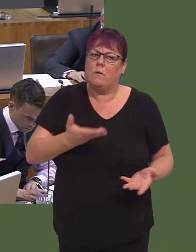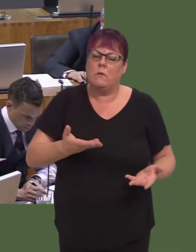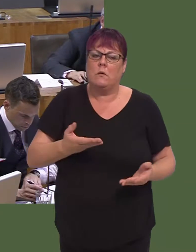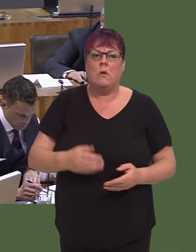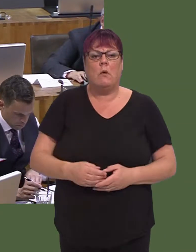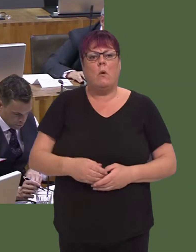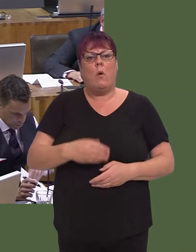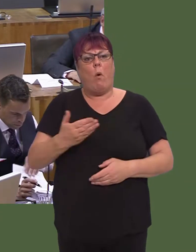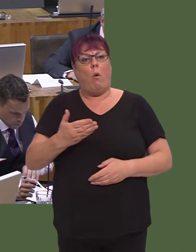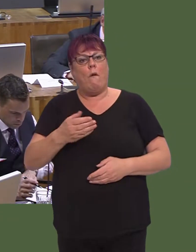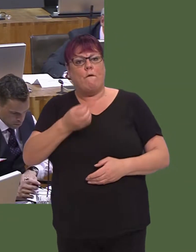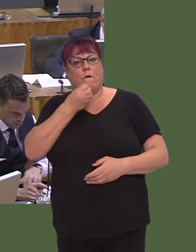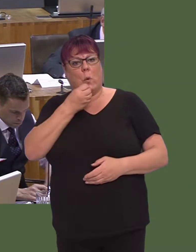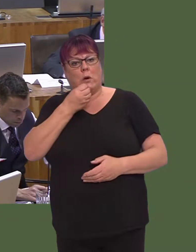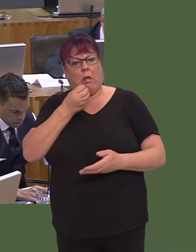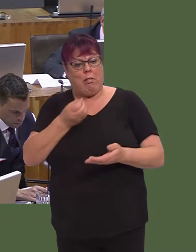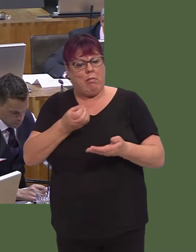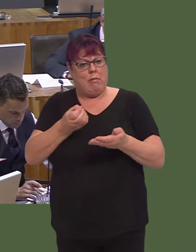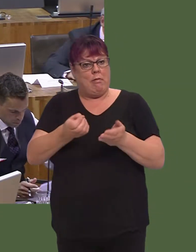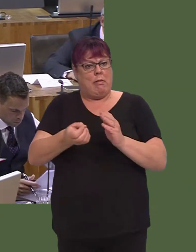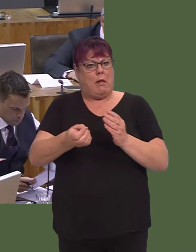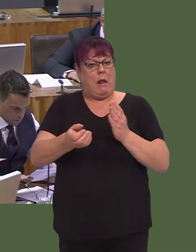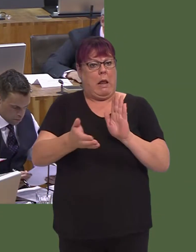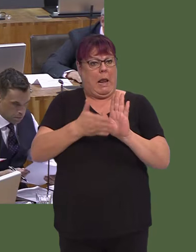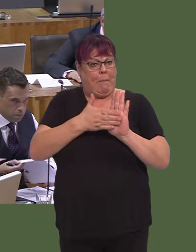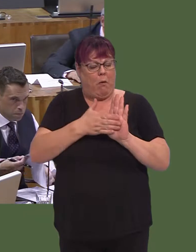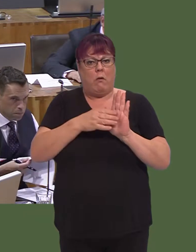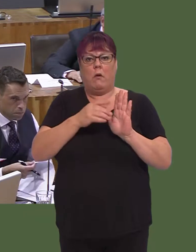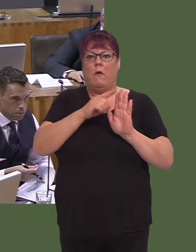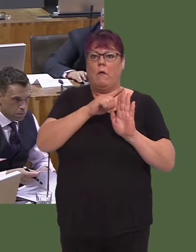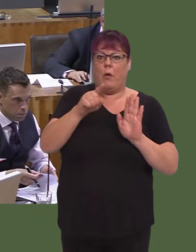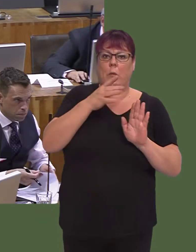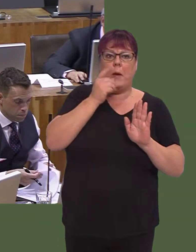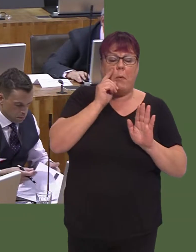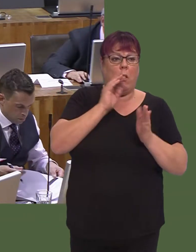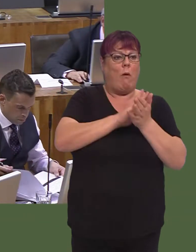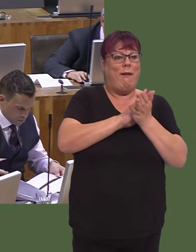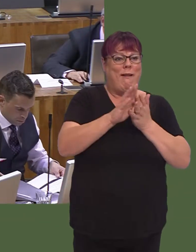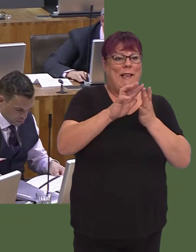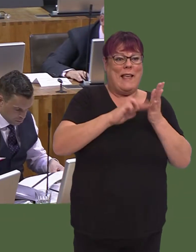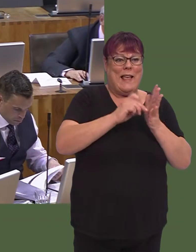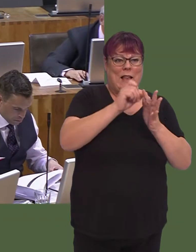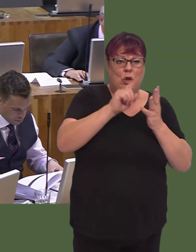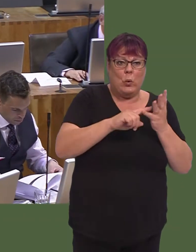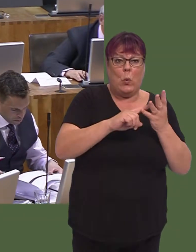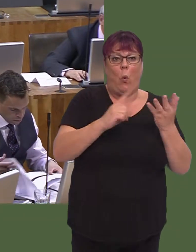Should we label food, for example, so that it is acceptable to those who are Hindus, those who are Buddhists?